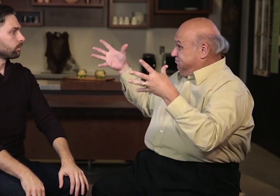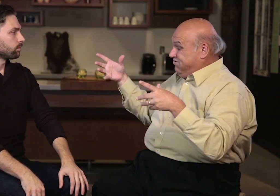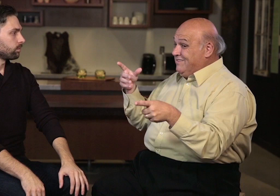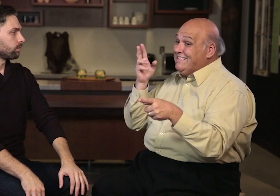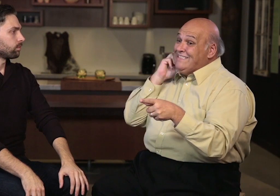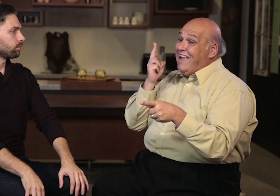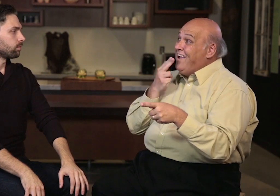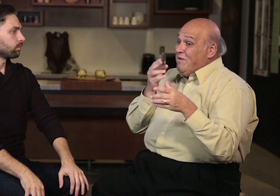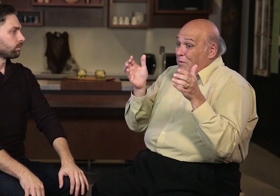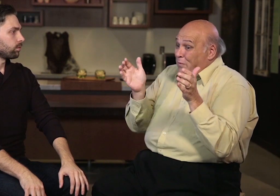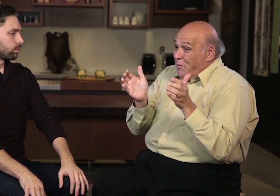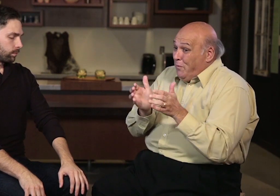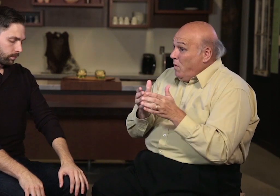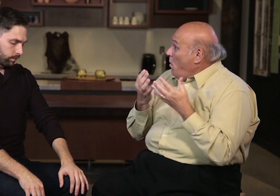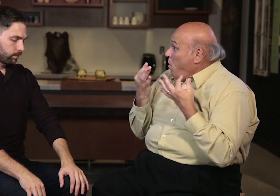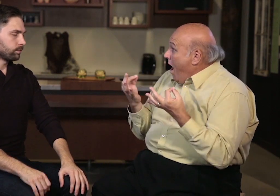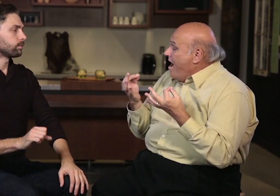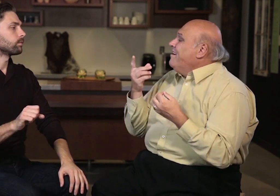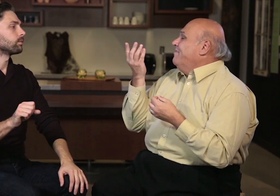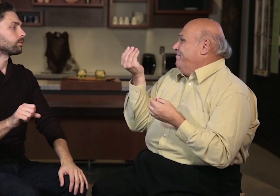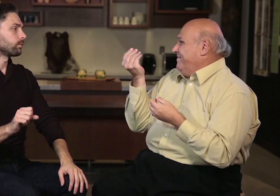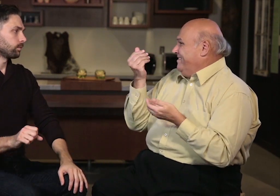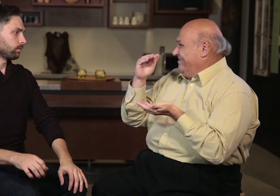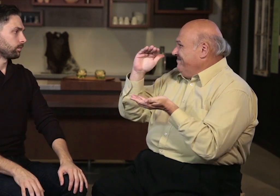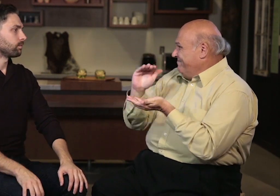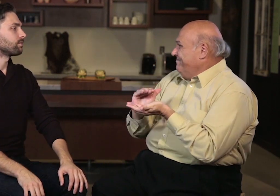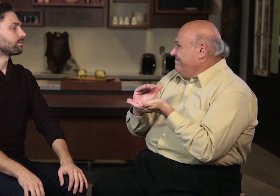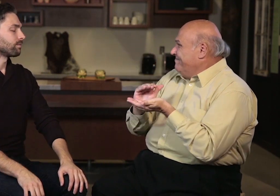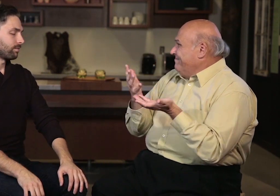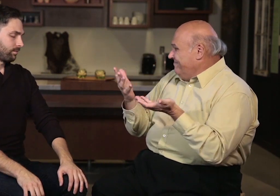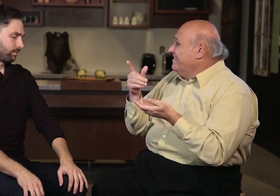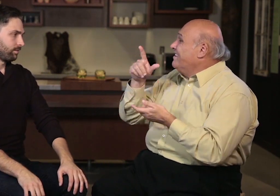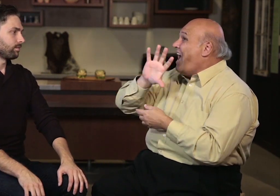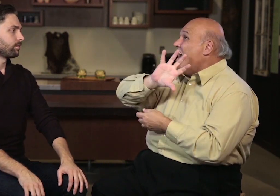Hearing businesses are able to grow whereas it is challenging for Deaf businesses.